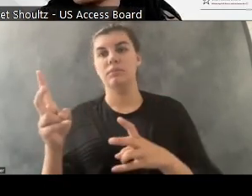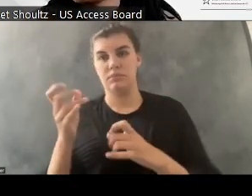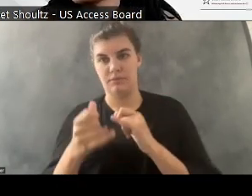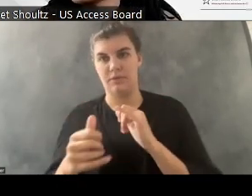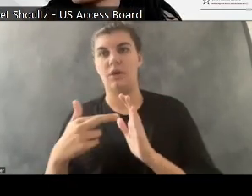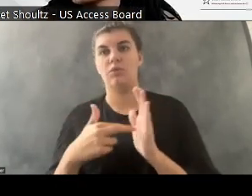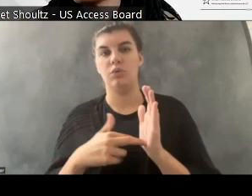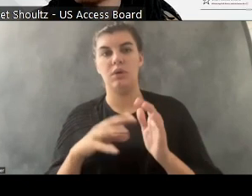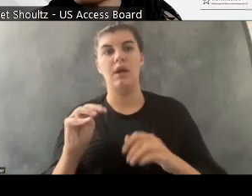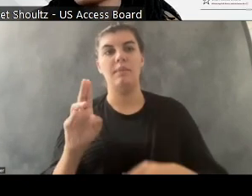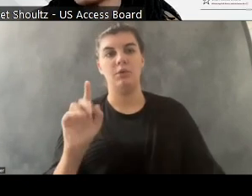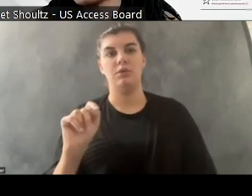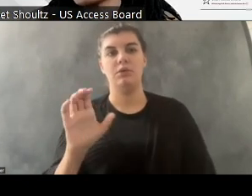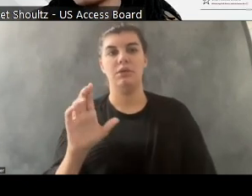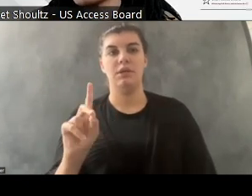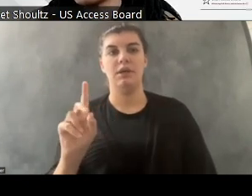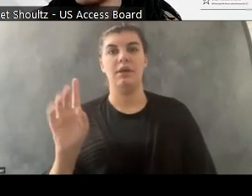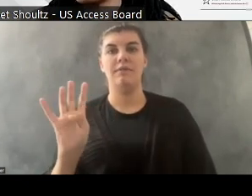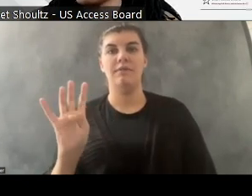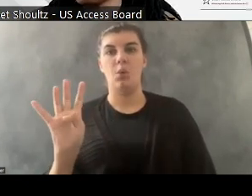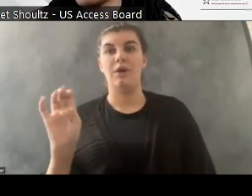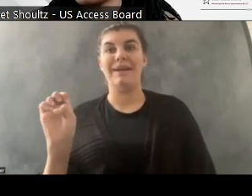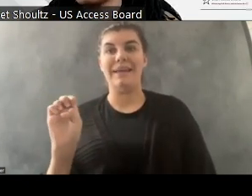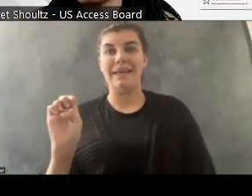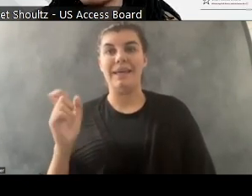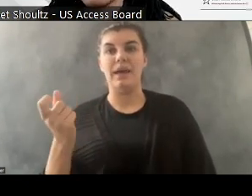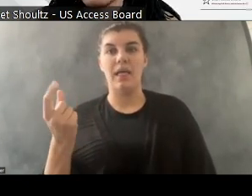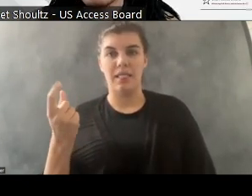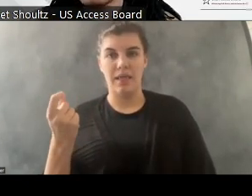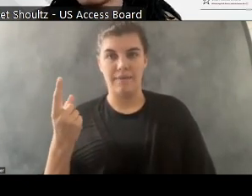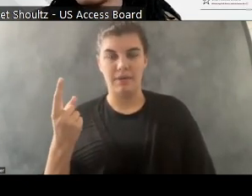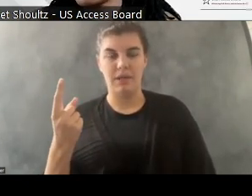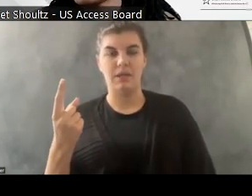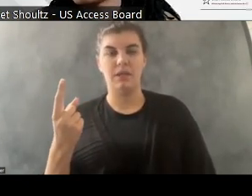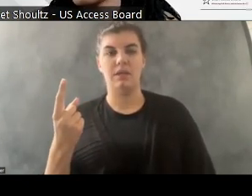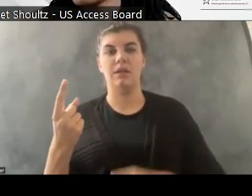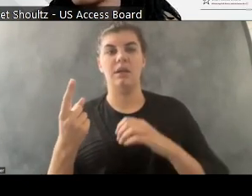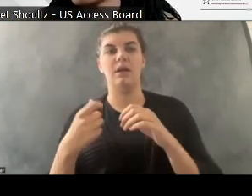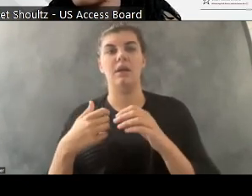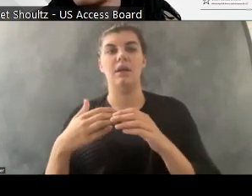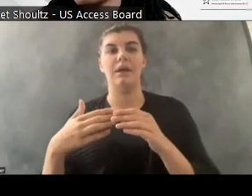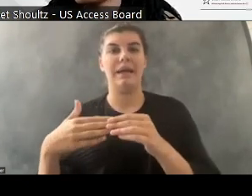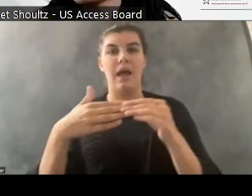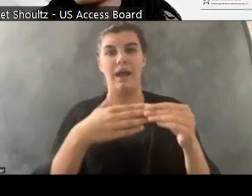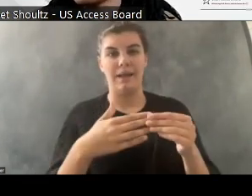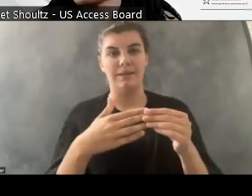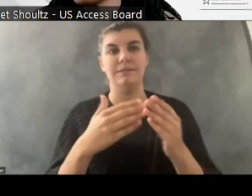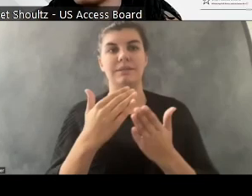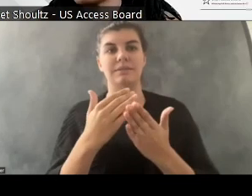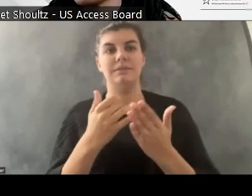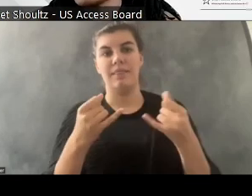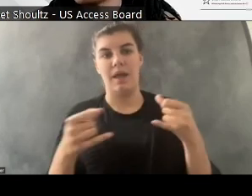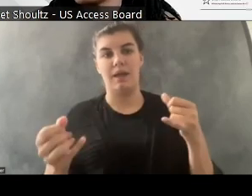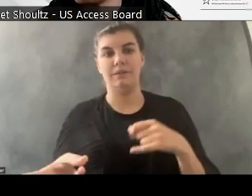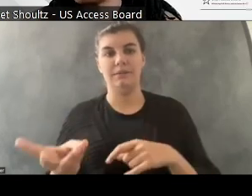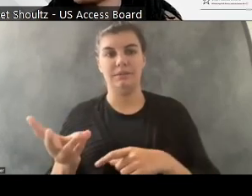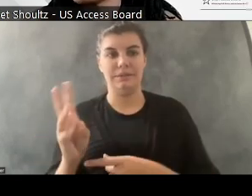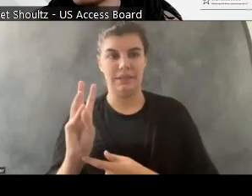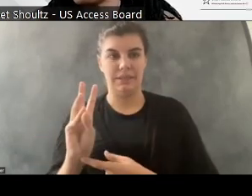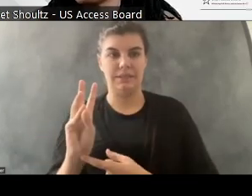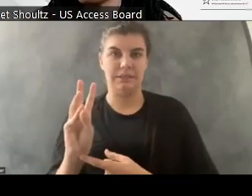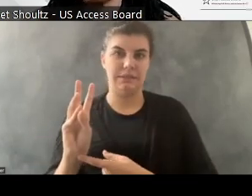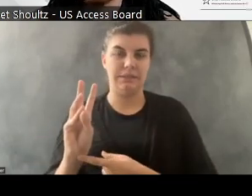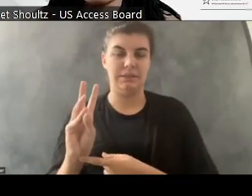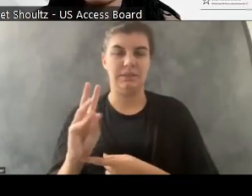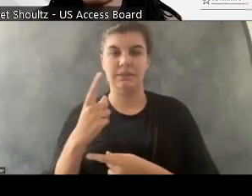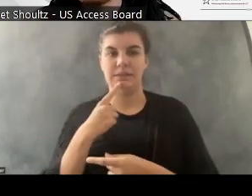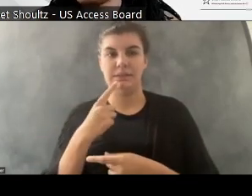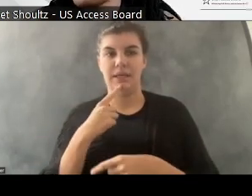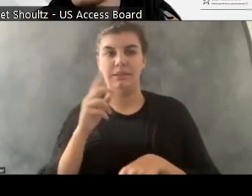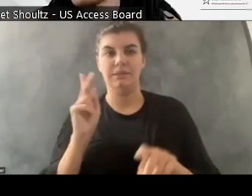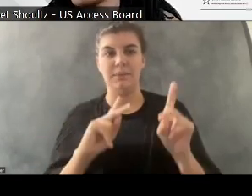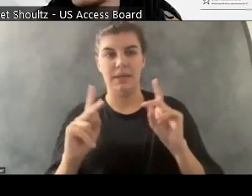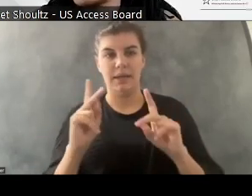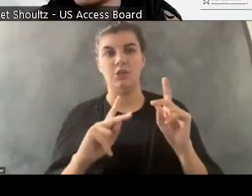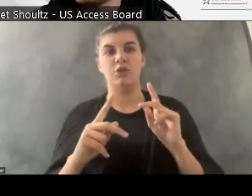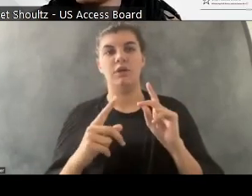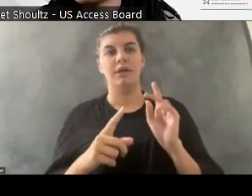MUTCD 4E.11 guidance line six addresses pedestrian signal resting in walk and